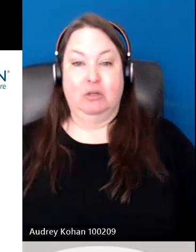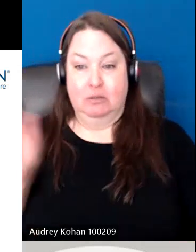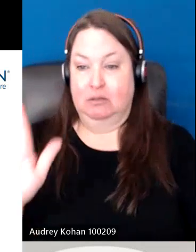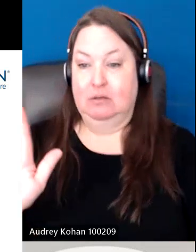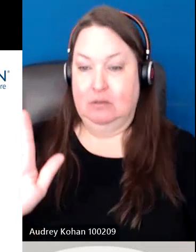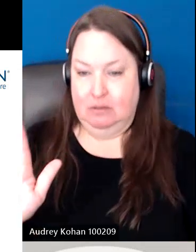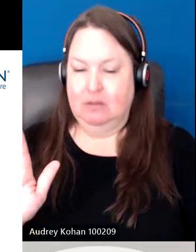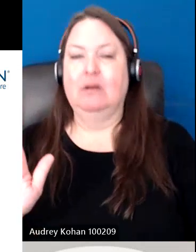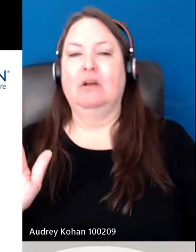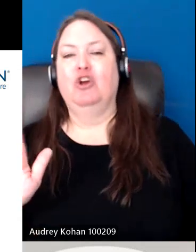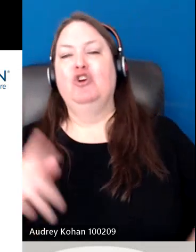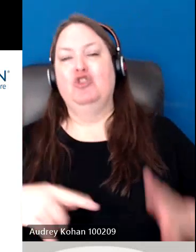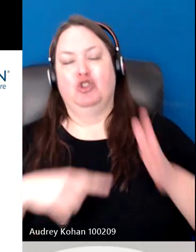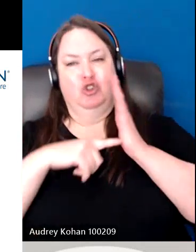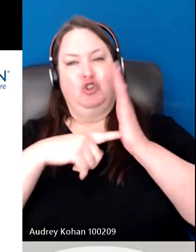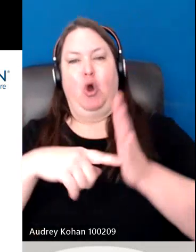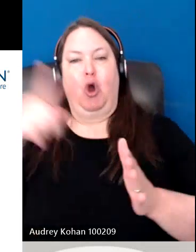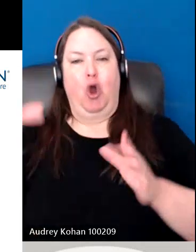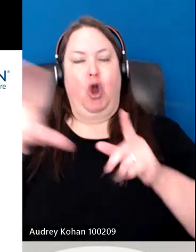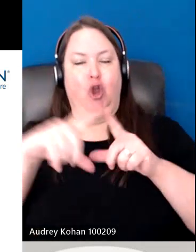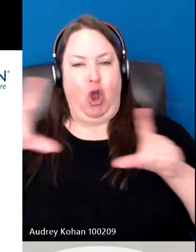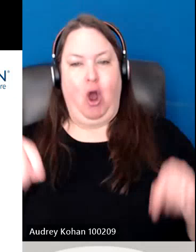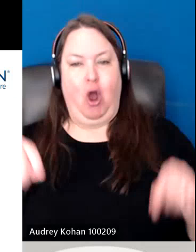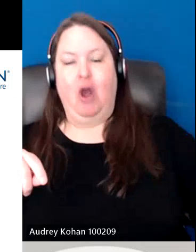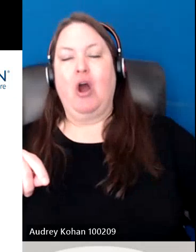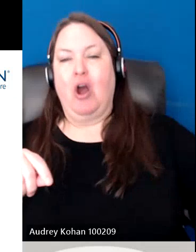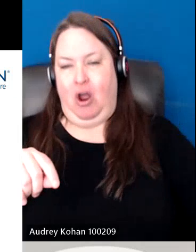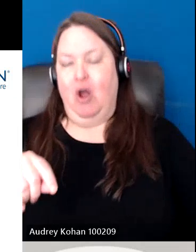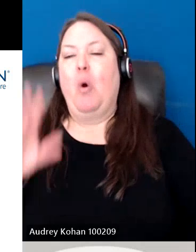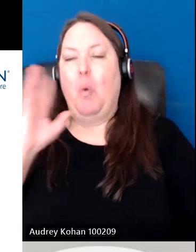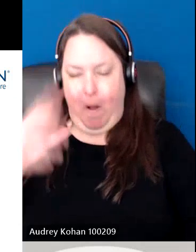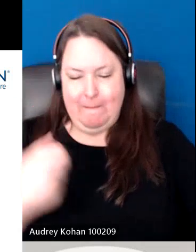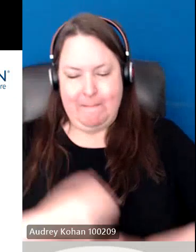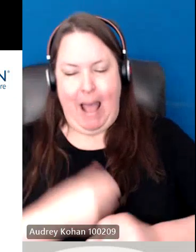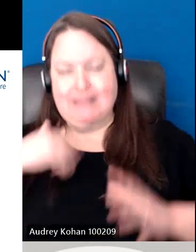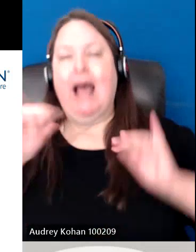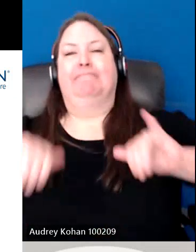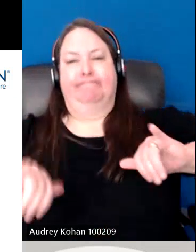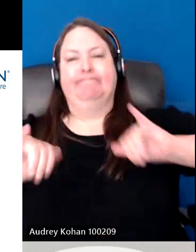could show the um card and it would facilitate us being able to figure out what they were there